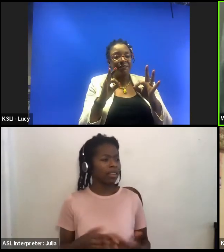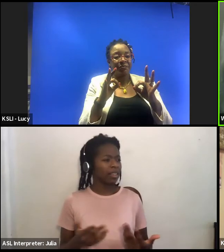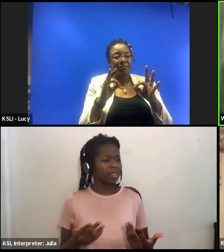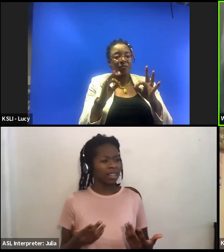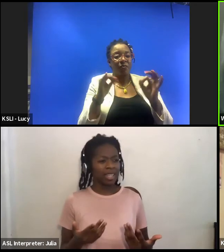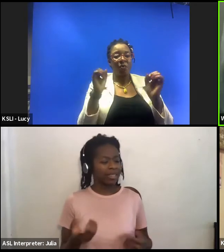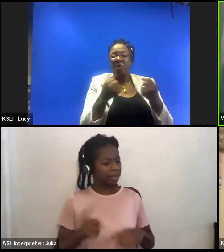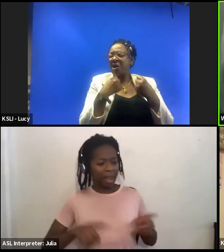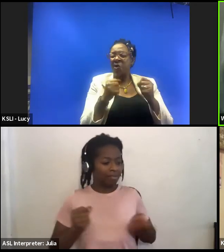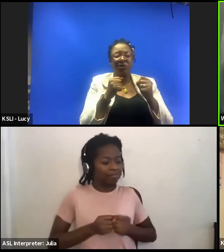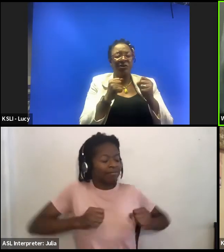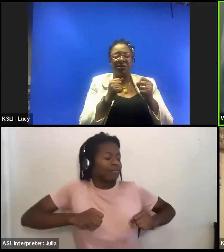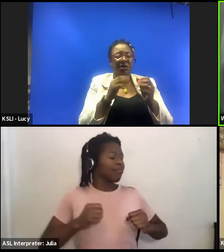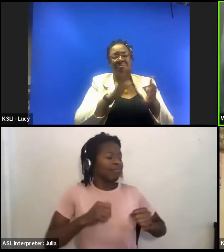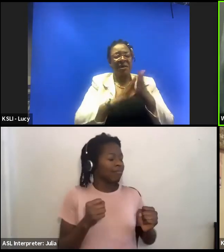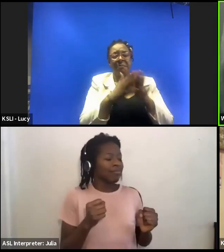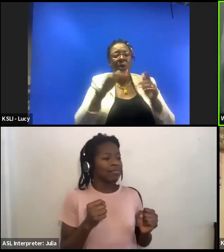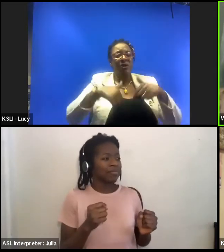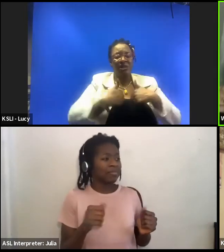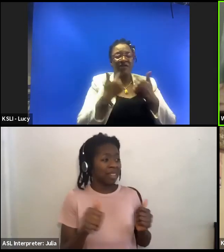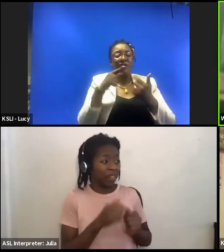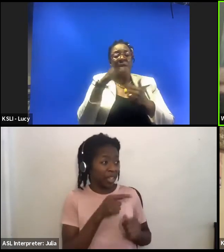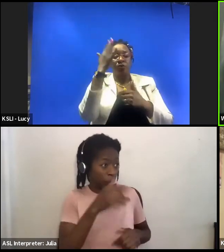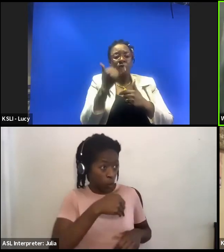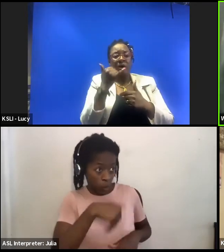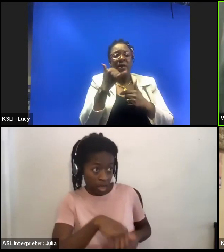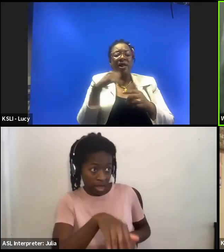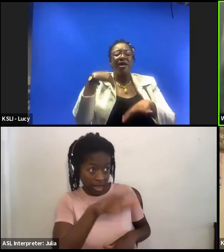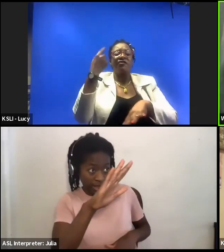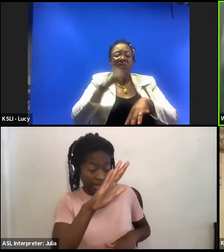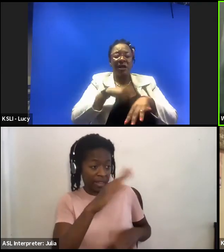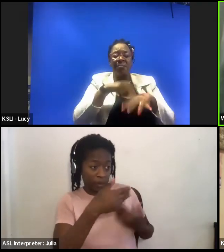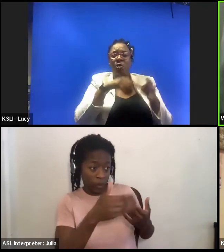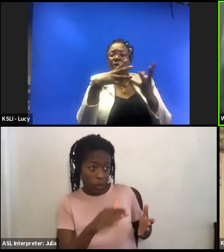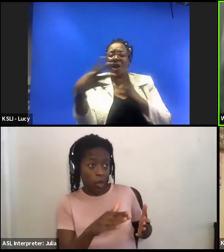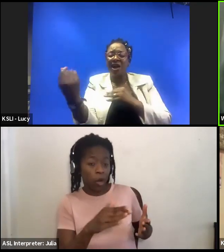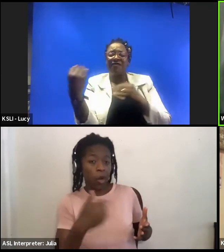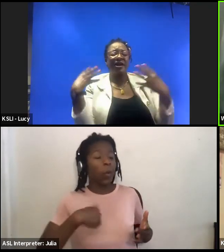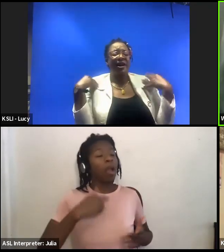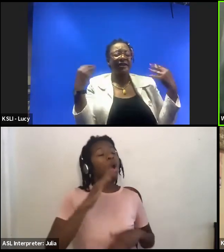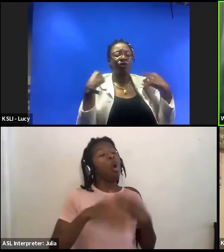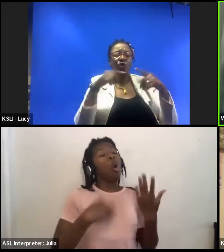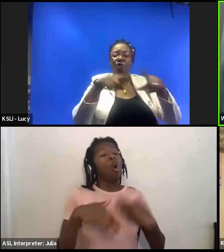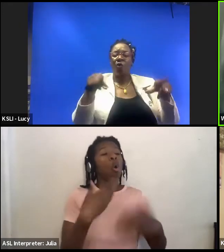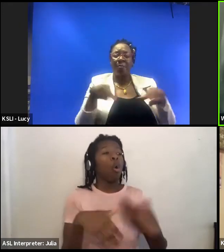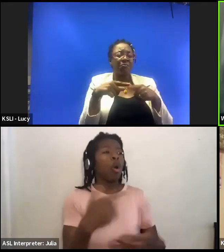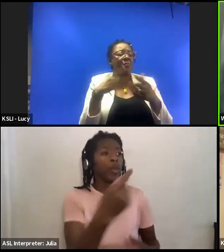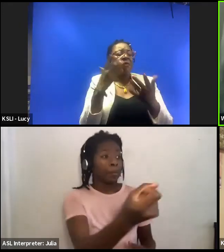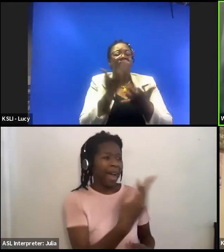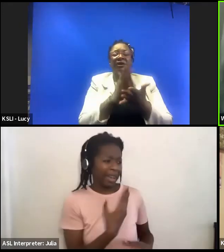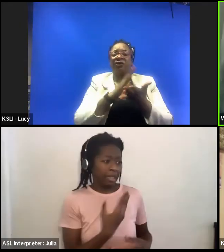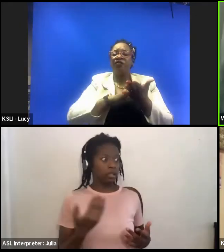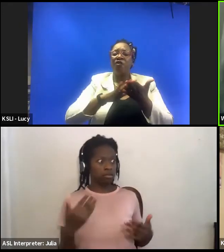and that's why every time you leave the rehearsal room things just flow. And then you come back and then we're all scared of you."